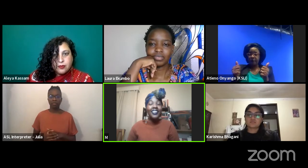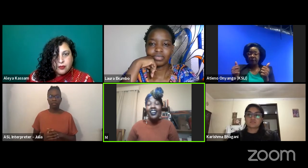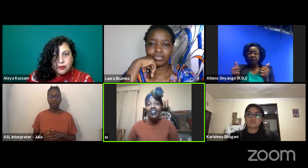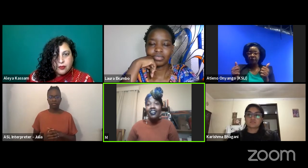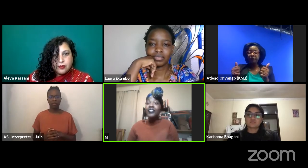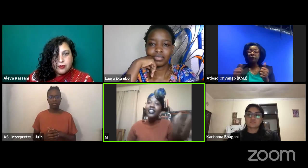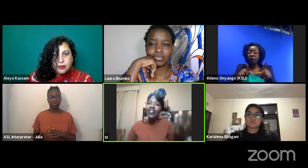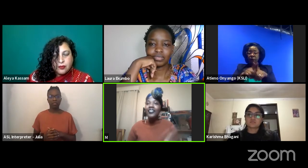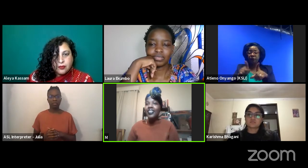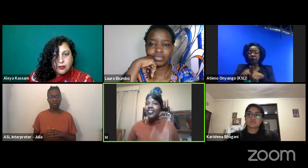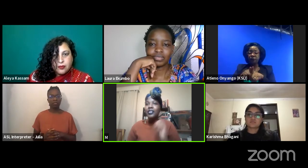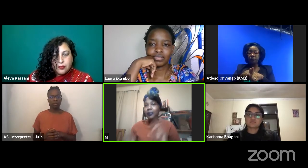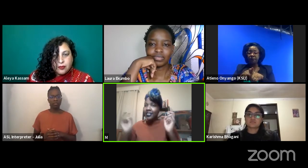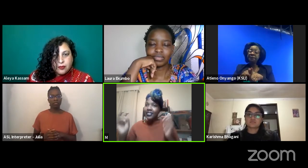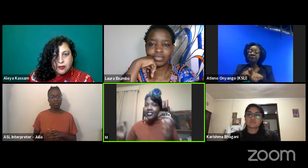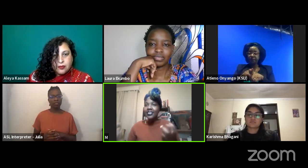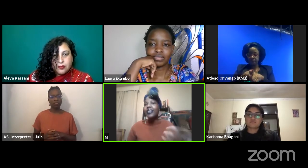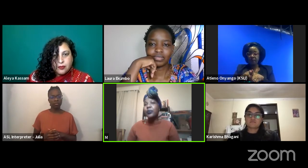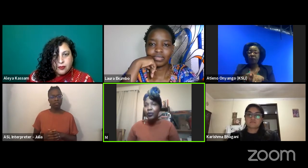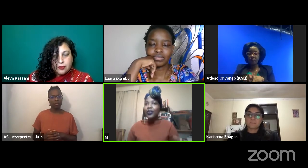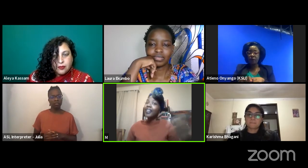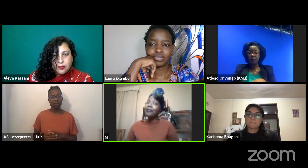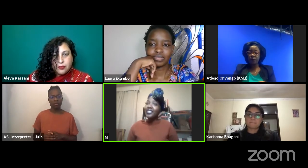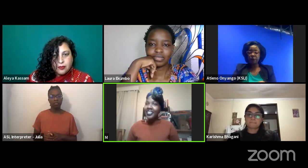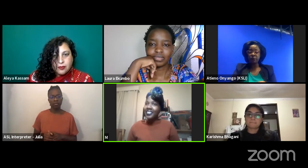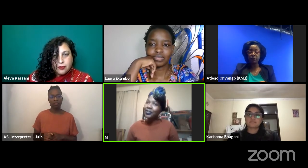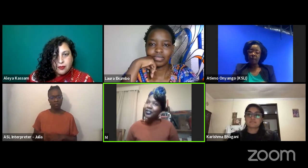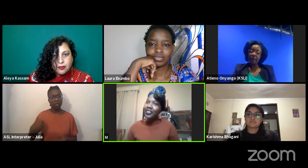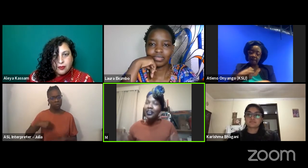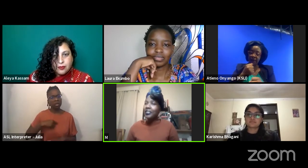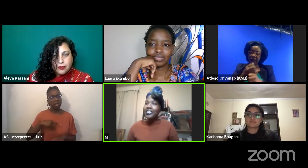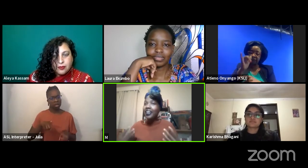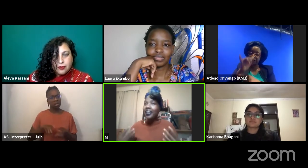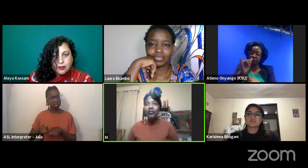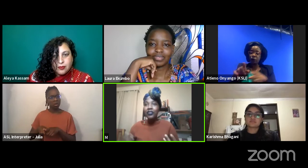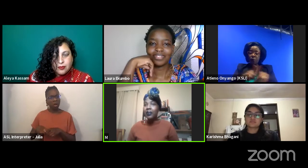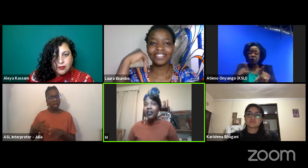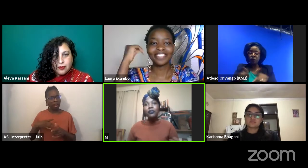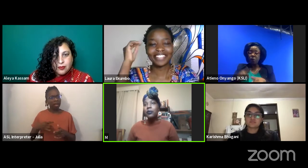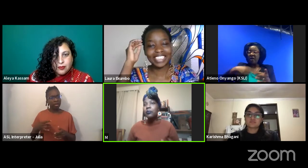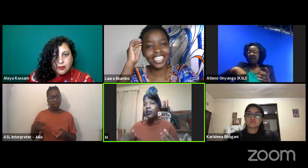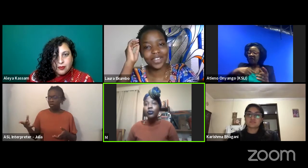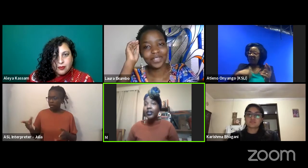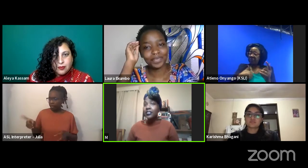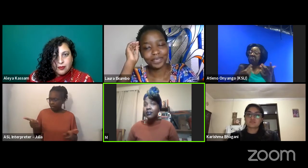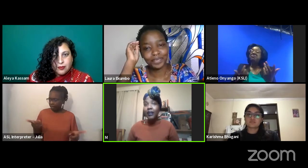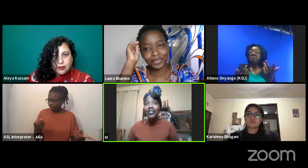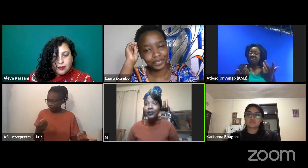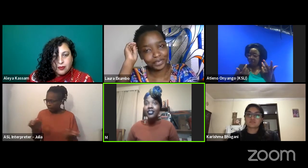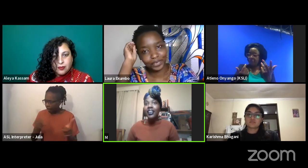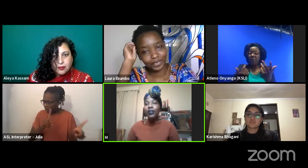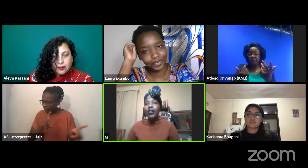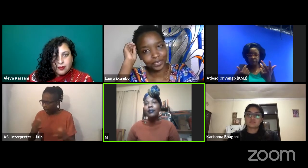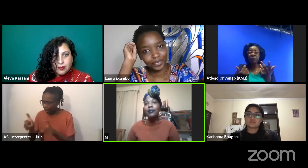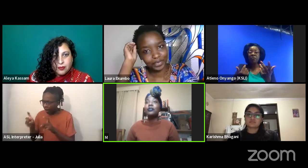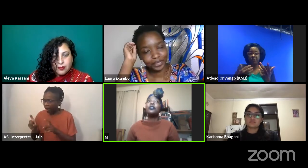Yeah and even that as much as like it's at least as I, and we also like, please let us know what you think. Can we take a lot of feedback from people and on who writes back to us at hello at LAM Sisterhood?